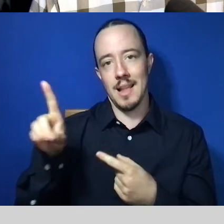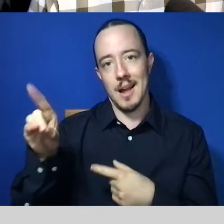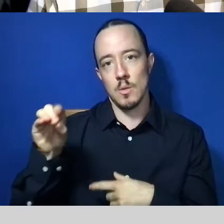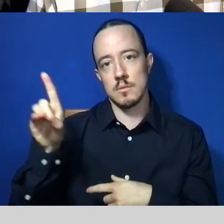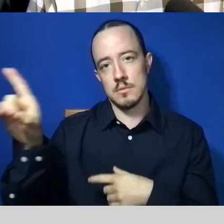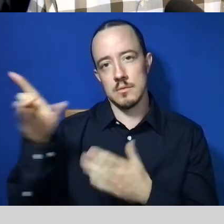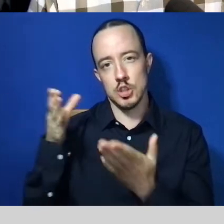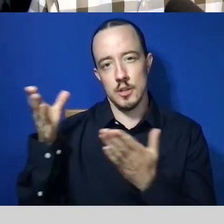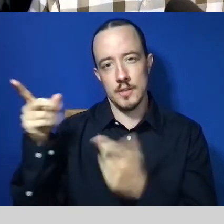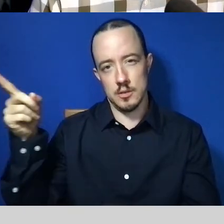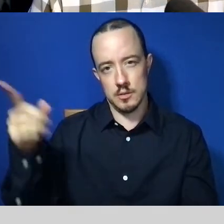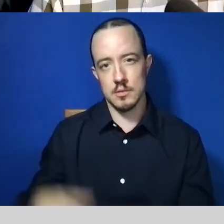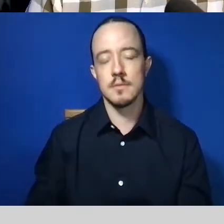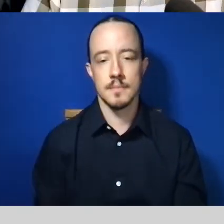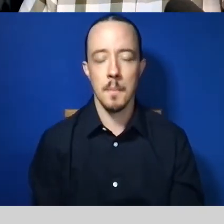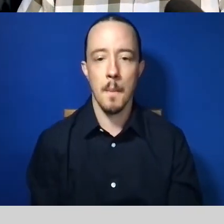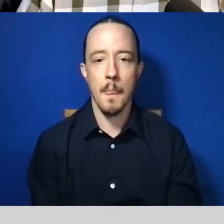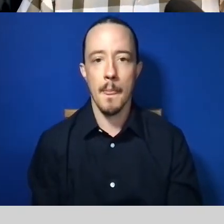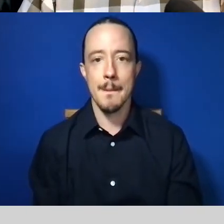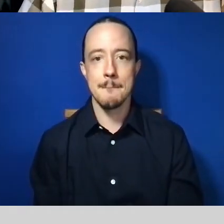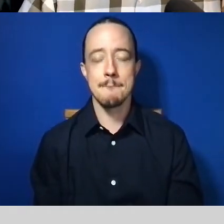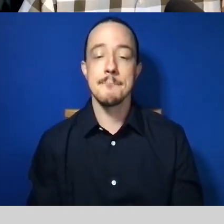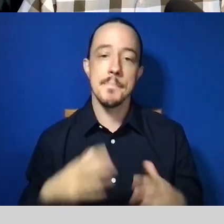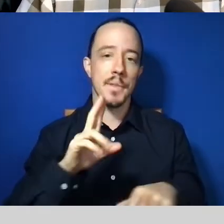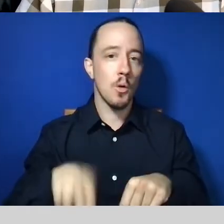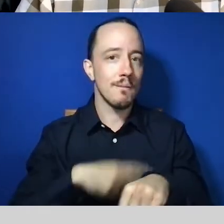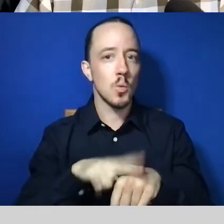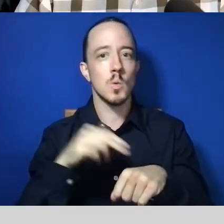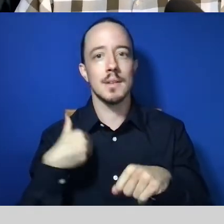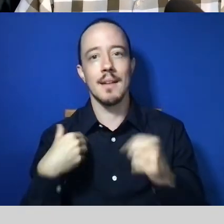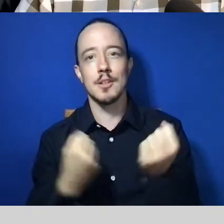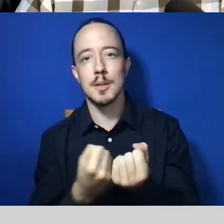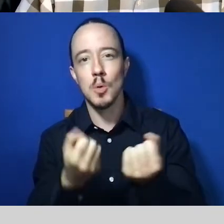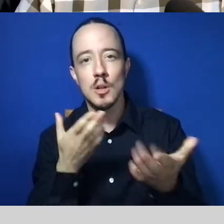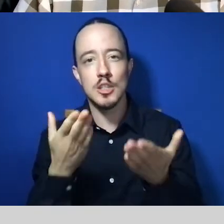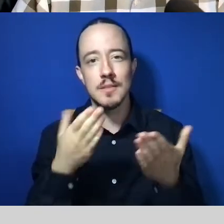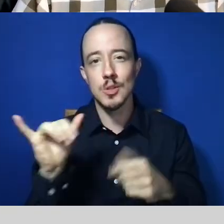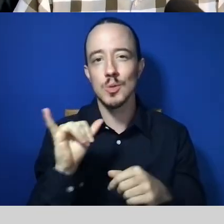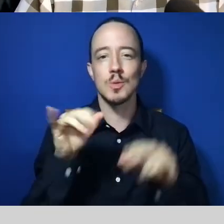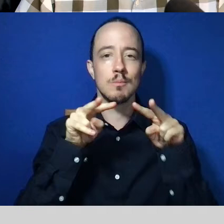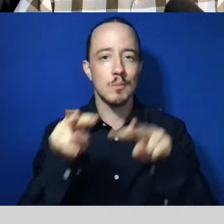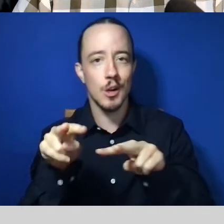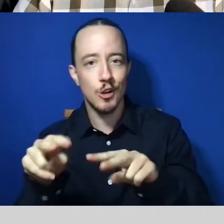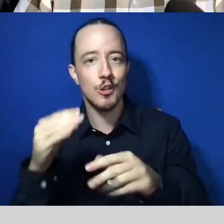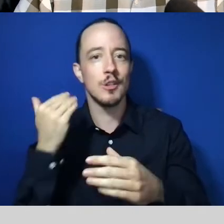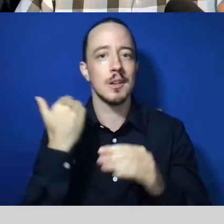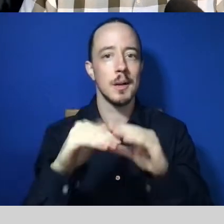that are helping to monitor, helping with email delivery, the DNS things.